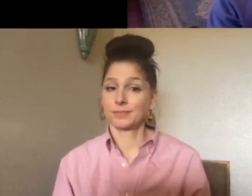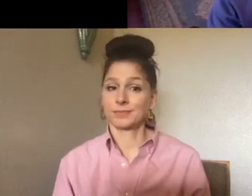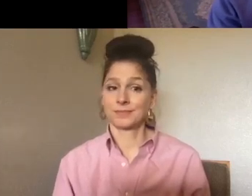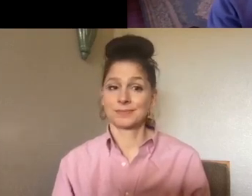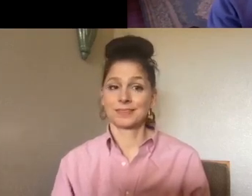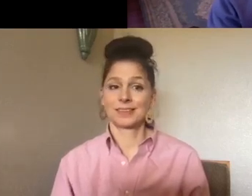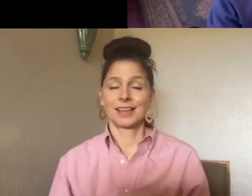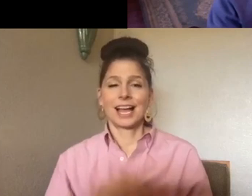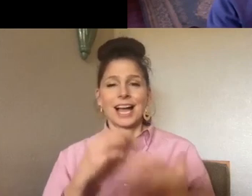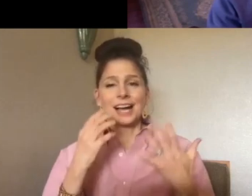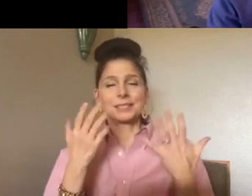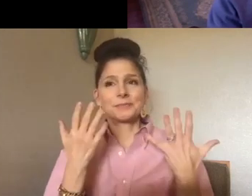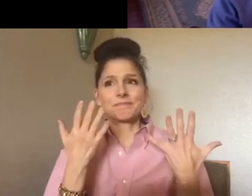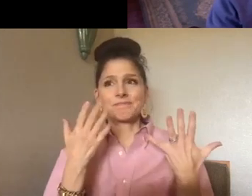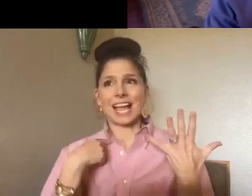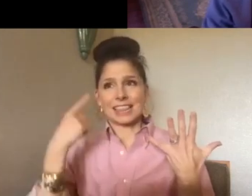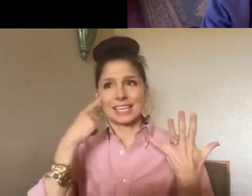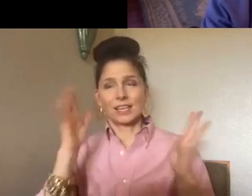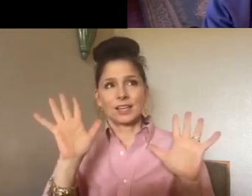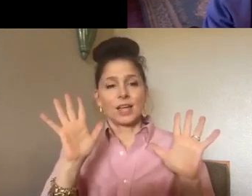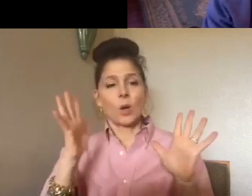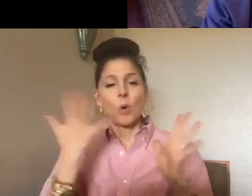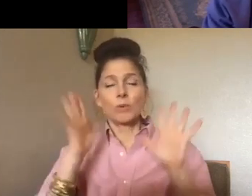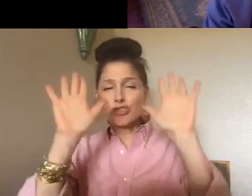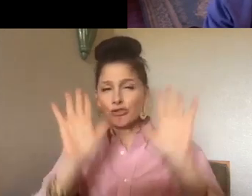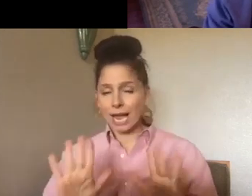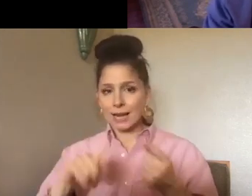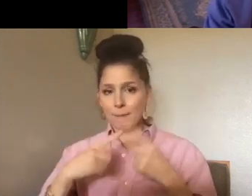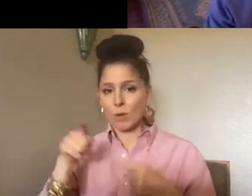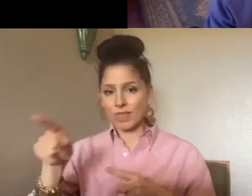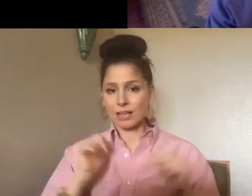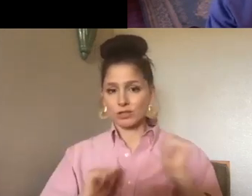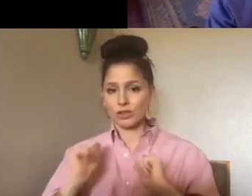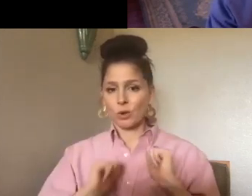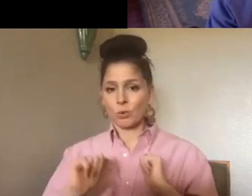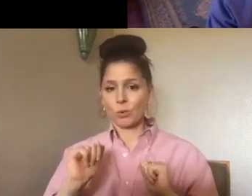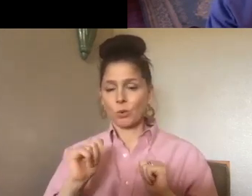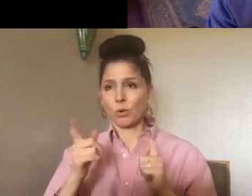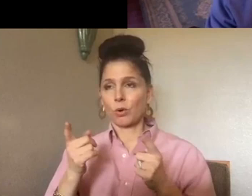SHOSHANNAH - Well, I think, well it's a wonderful show.